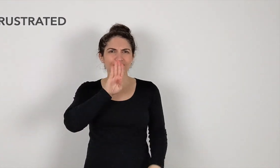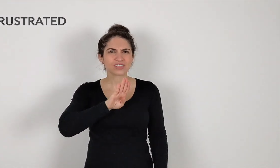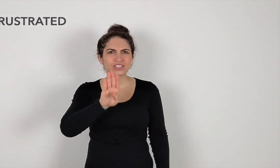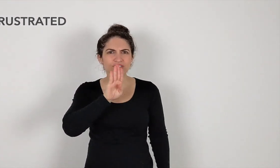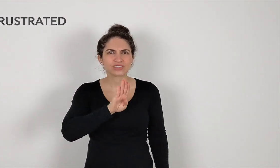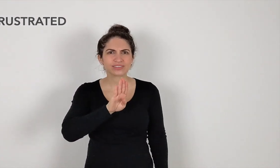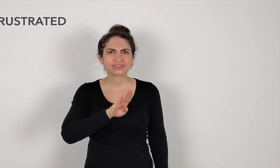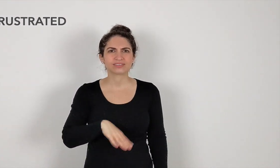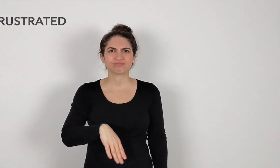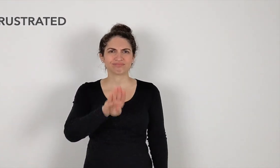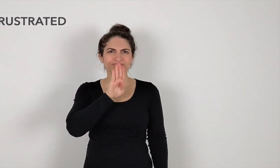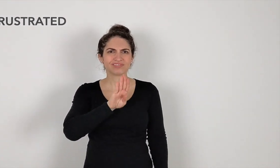FRUSTRATED